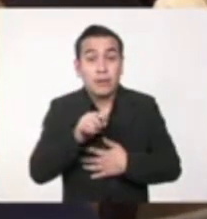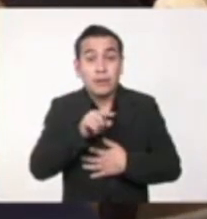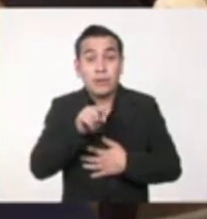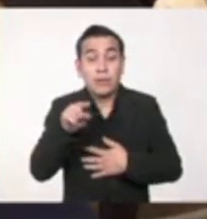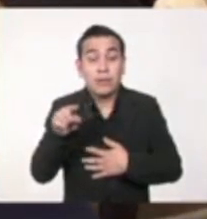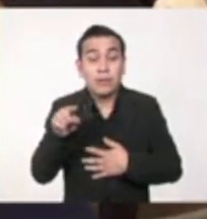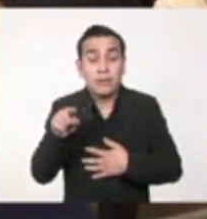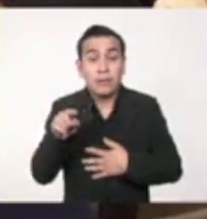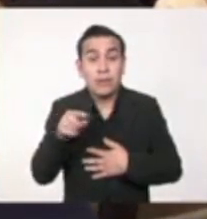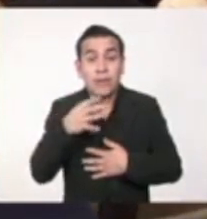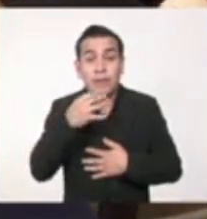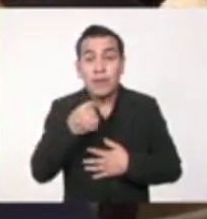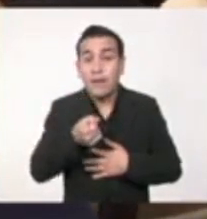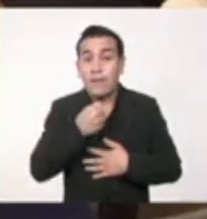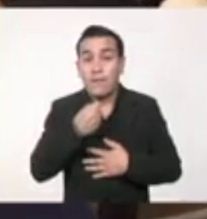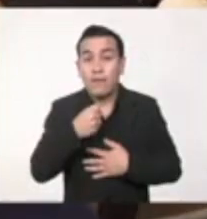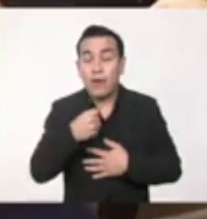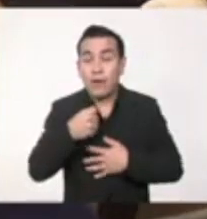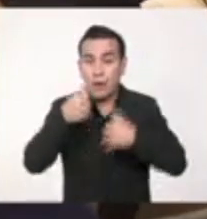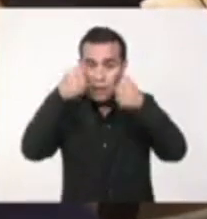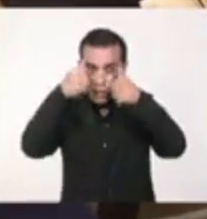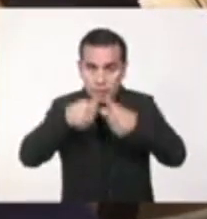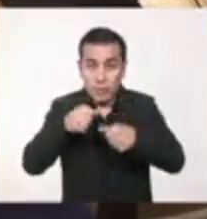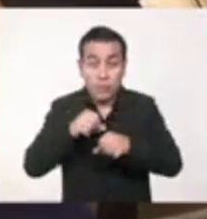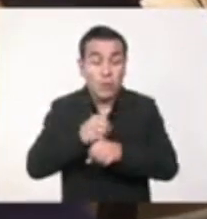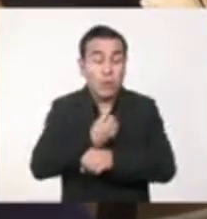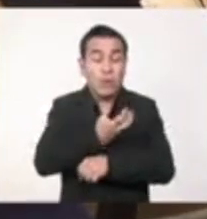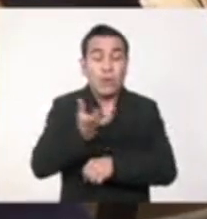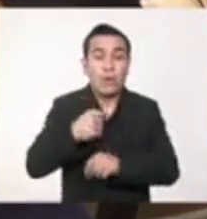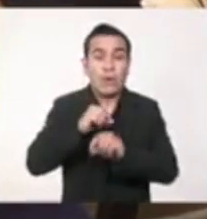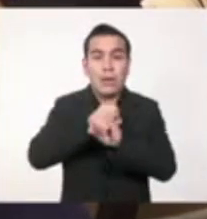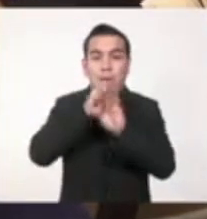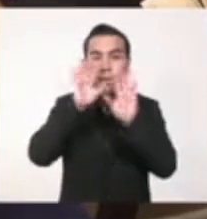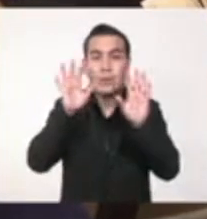correct of what is happening in the country. I mean, there in